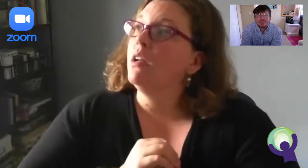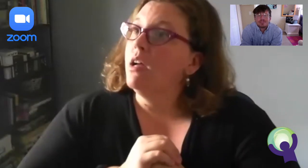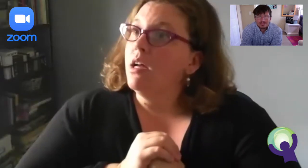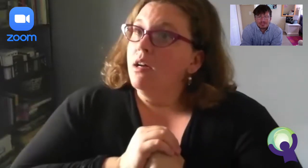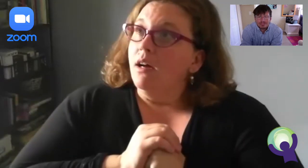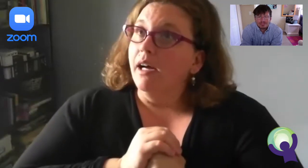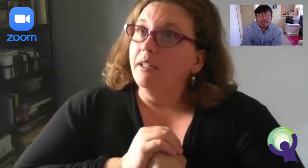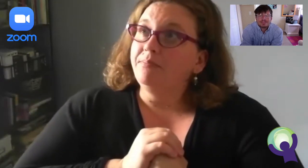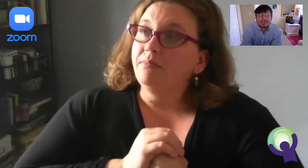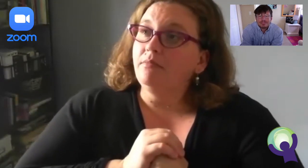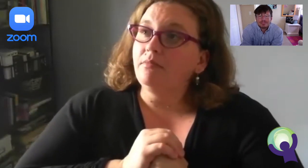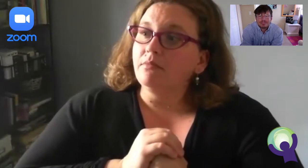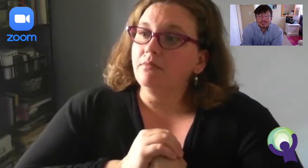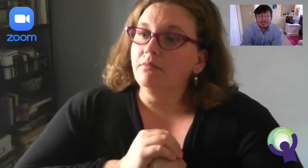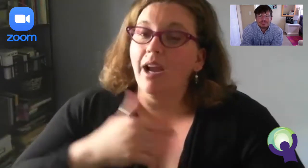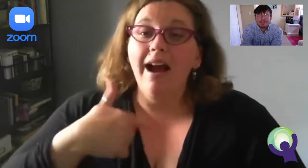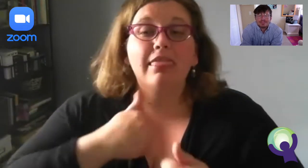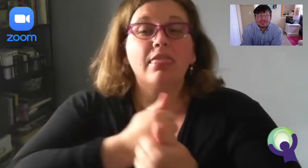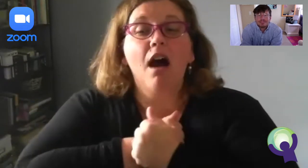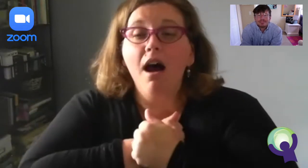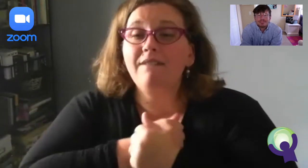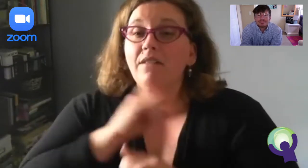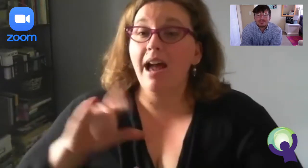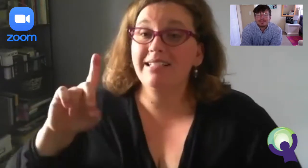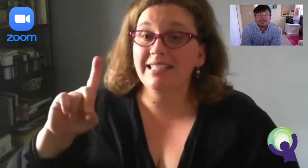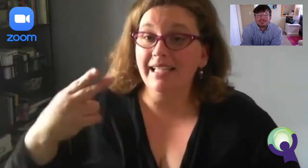enjoy the team of people that i work with.